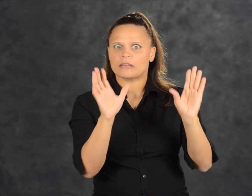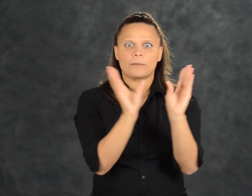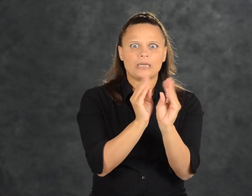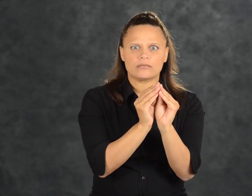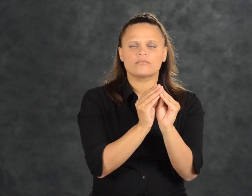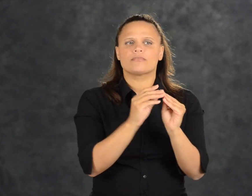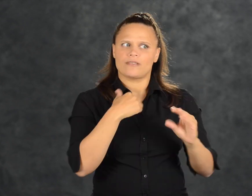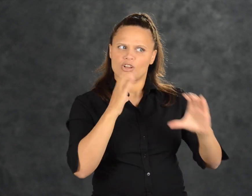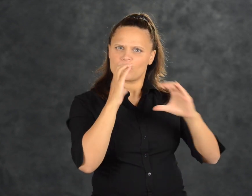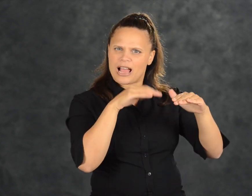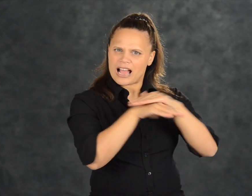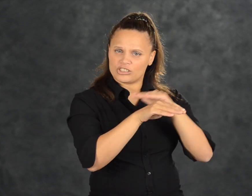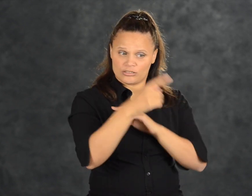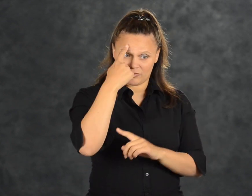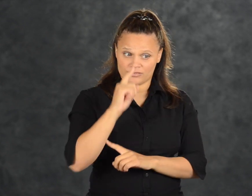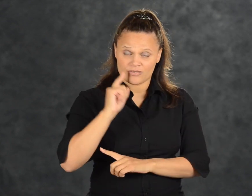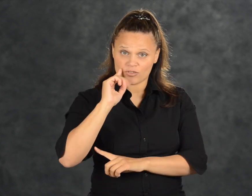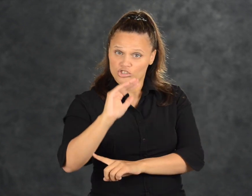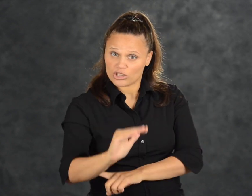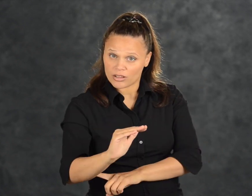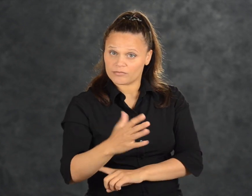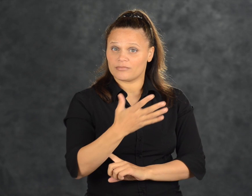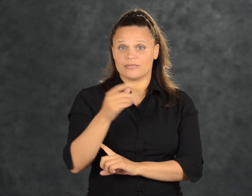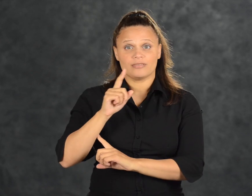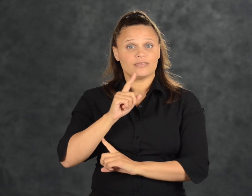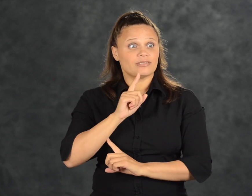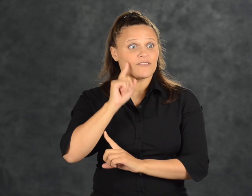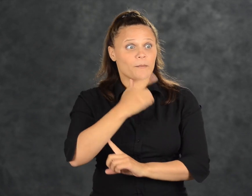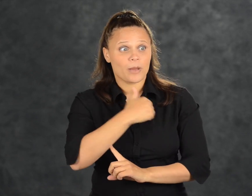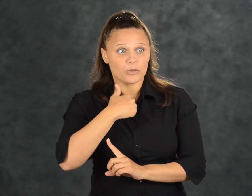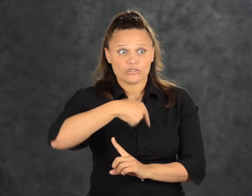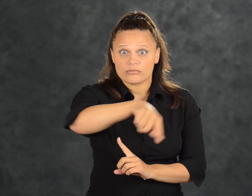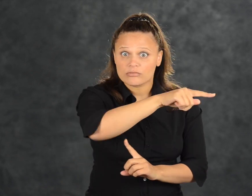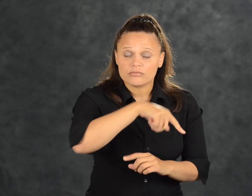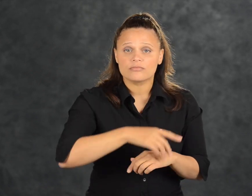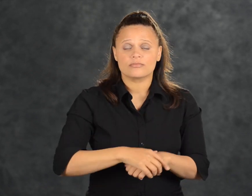Ensuring that both child and parent have access to communicate during meetings.